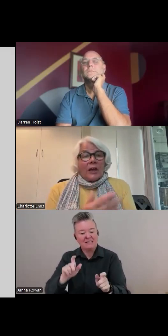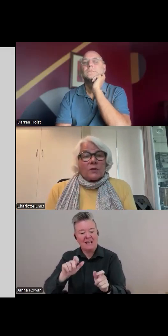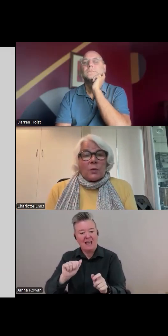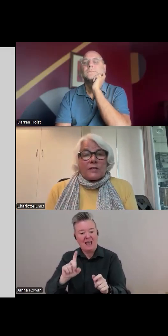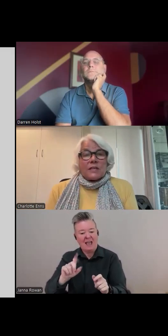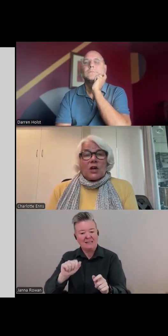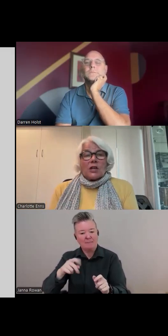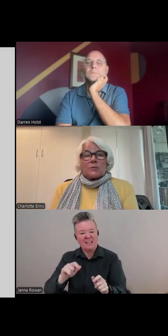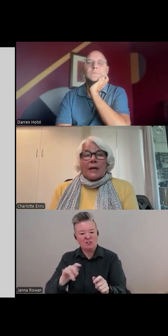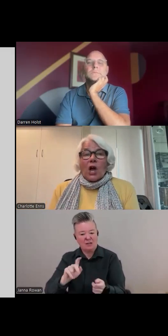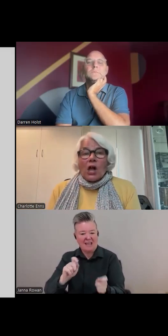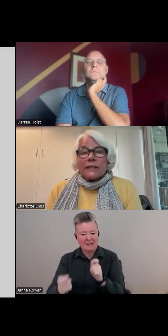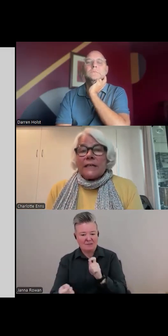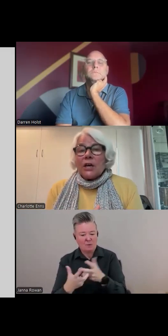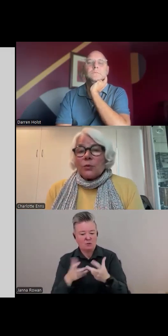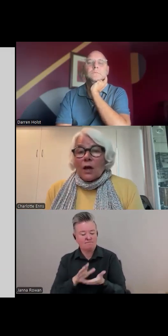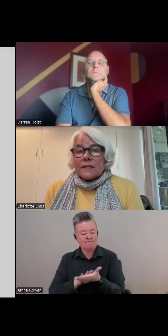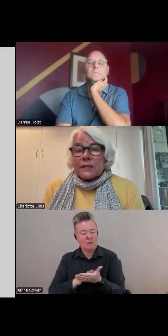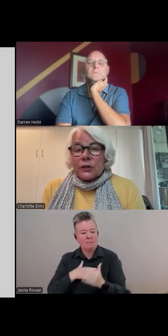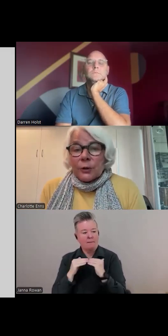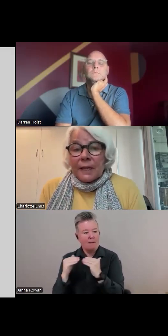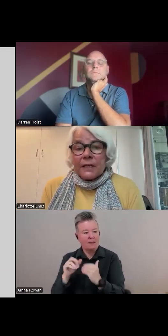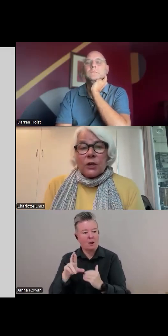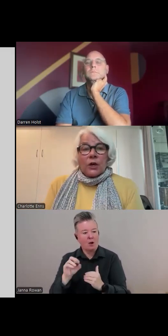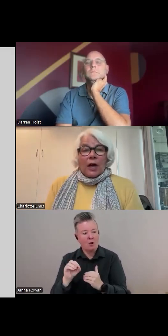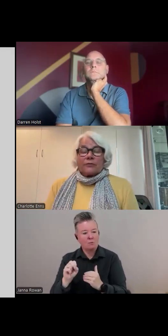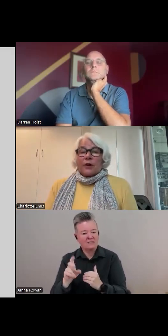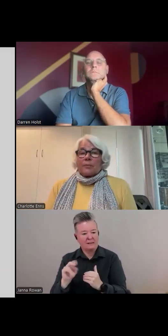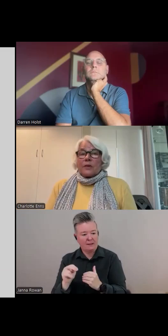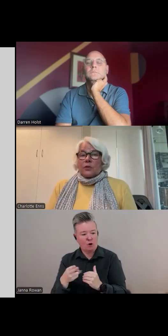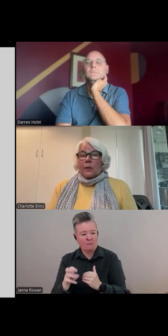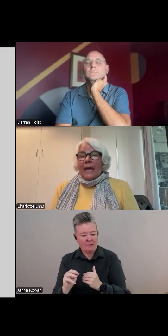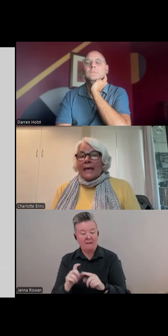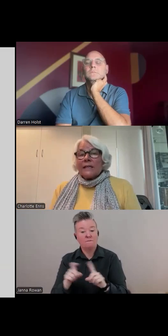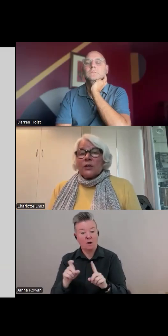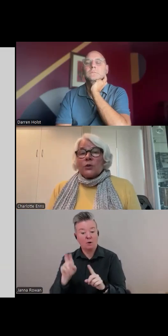and I also want to acknowledge my colleague Rosalind Herman from the U.K.,